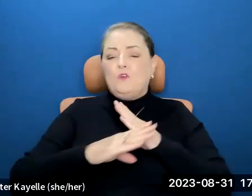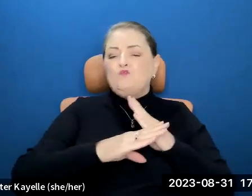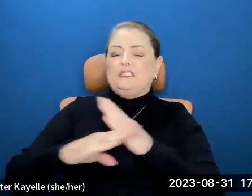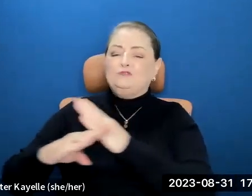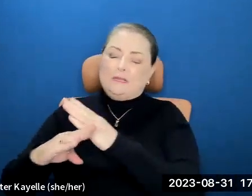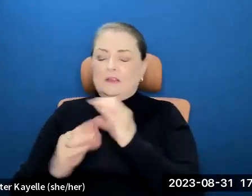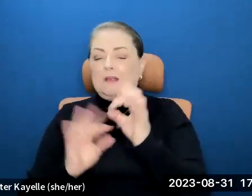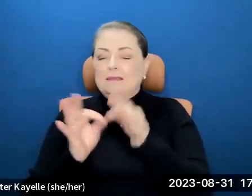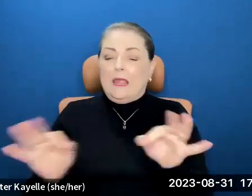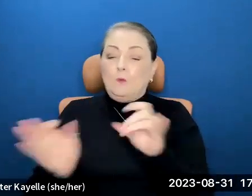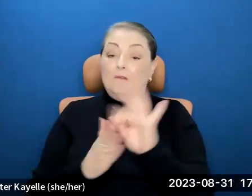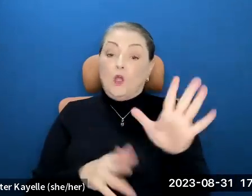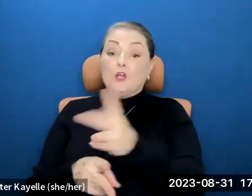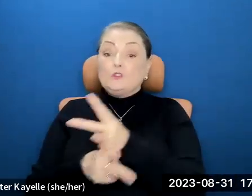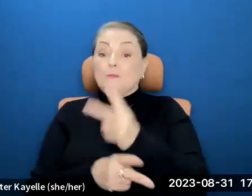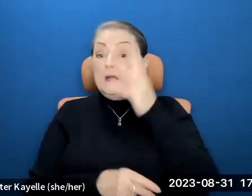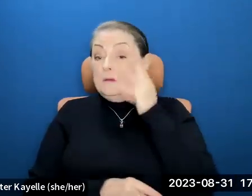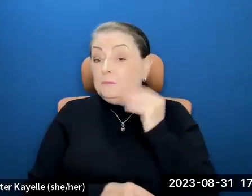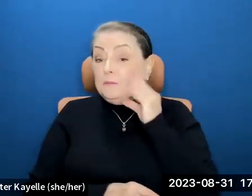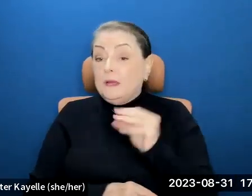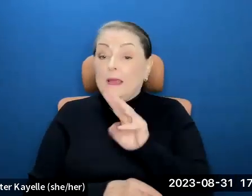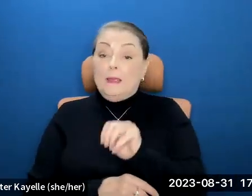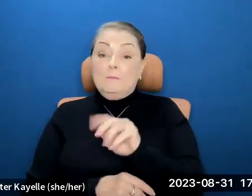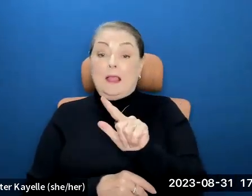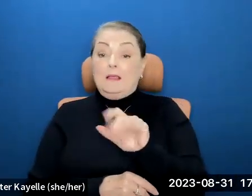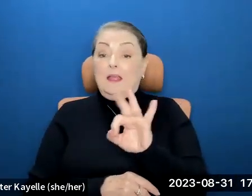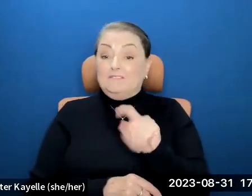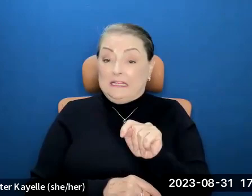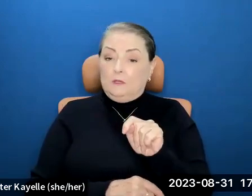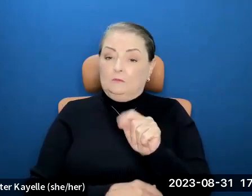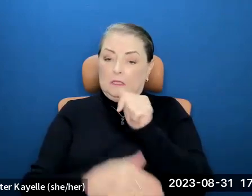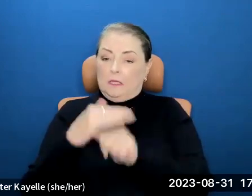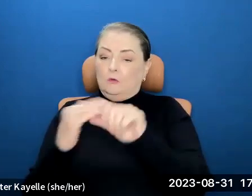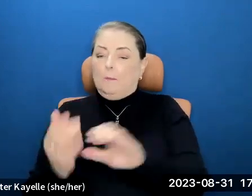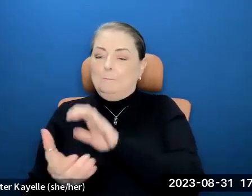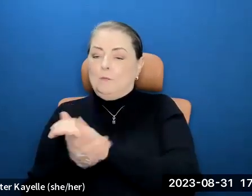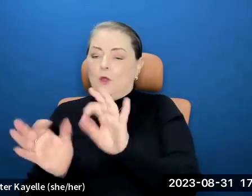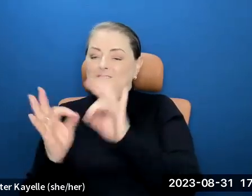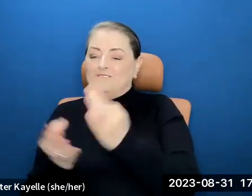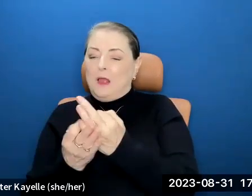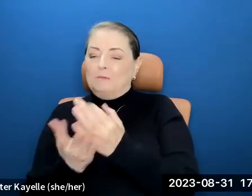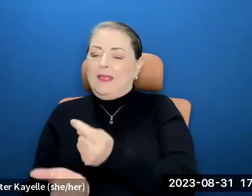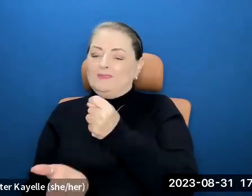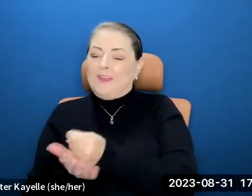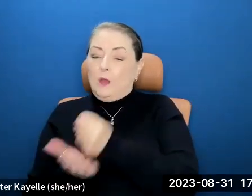the supervised experience for lmfts to be under a marriage and family therapist that has five